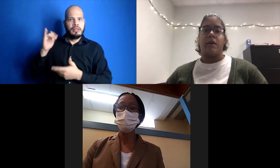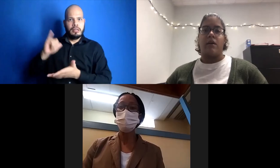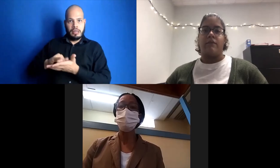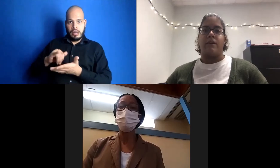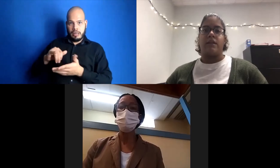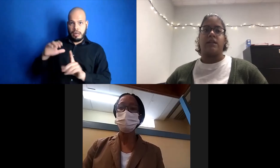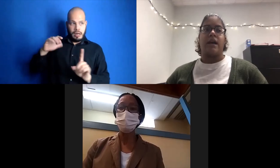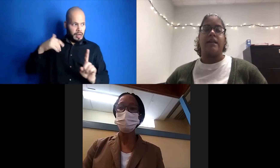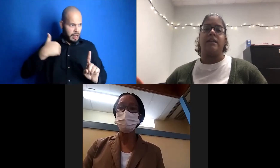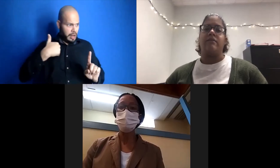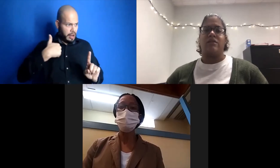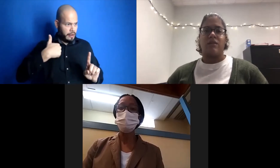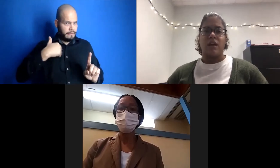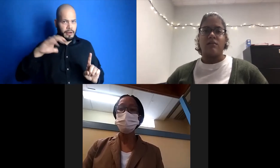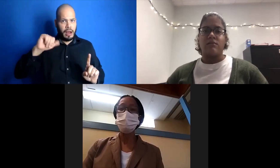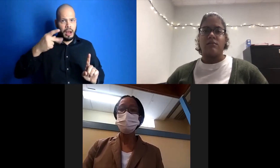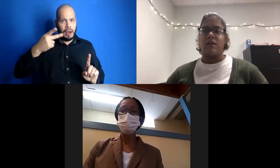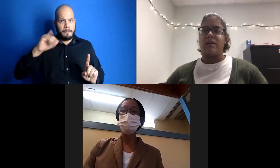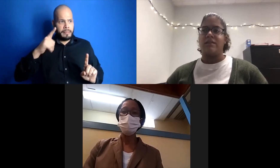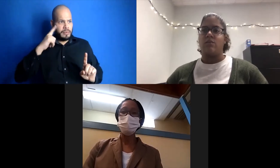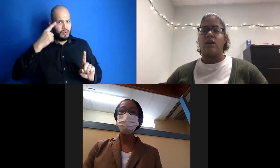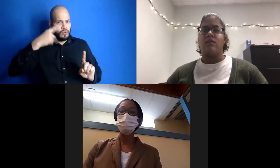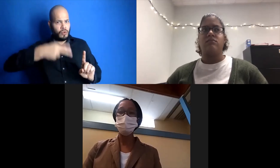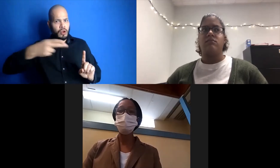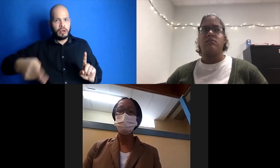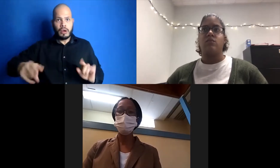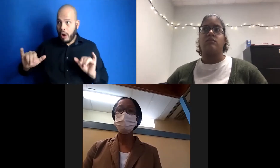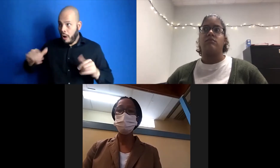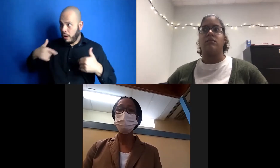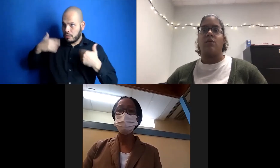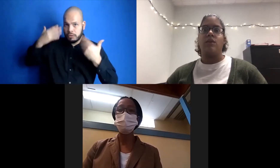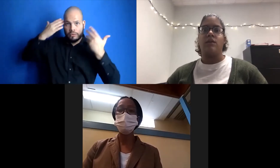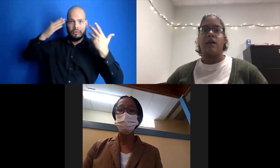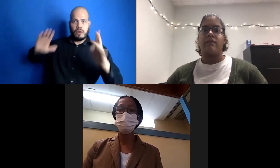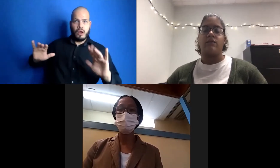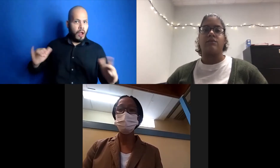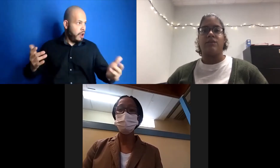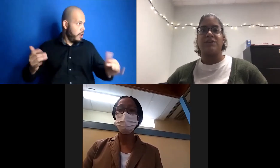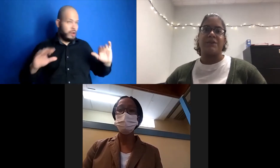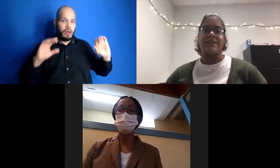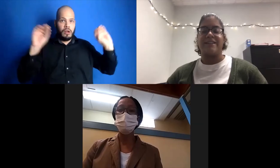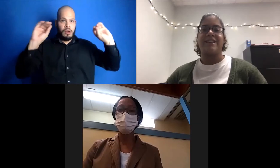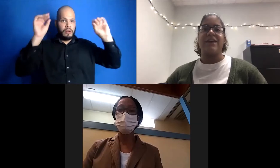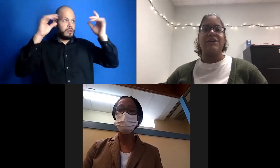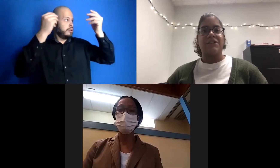office and I didn't even know that and I said well I would love to have those resources too